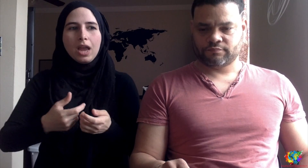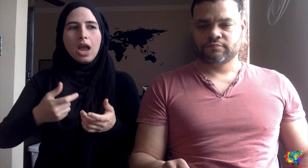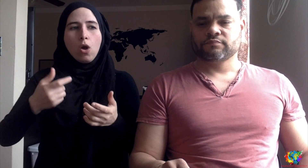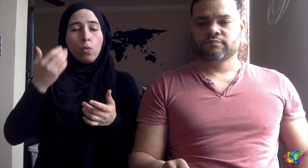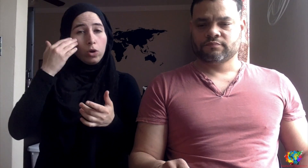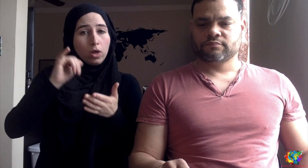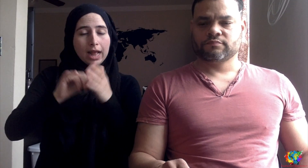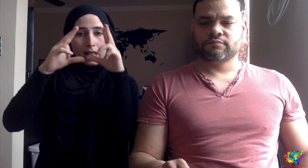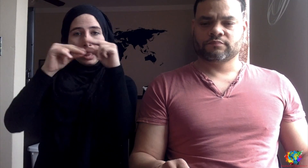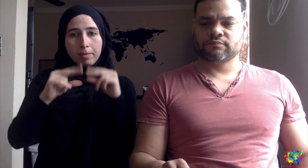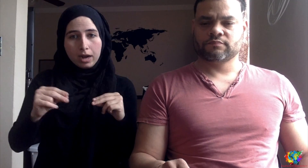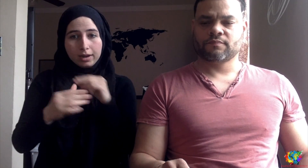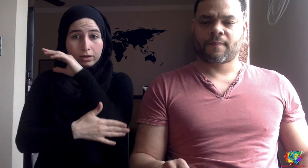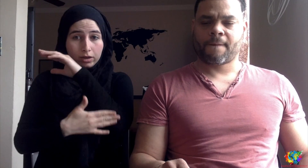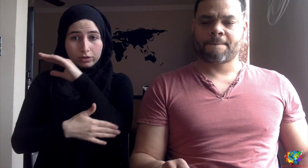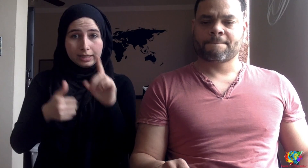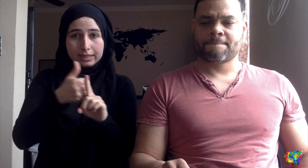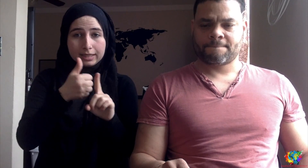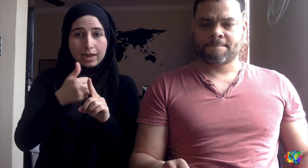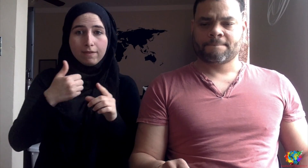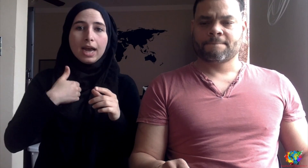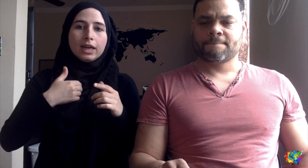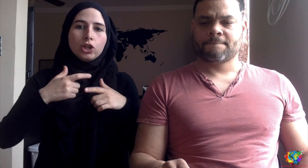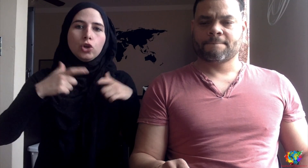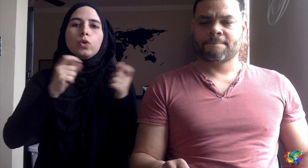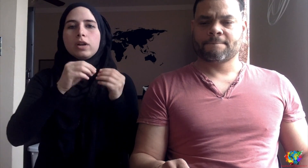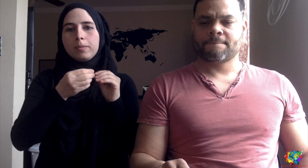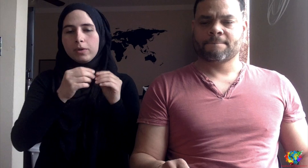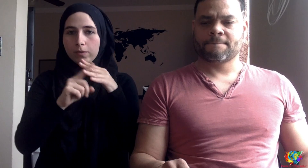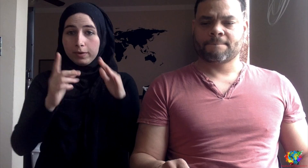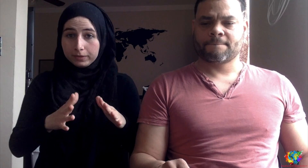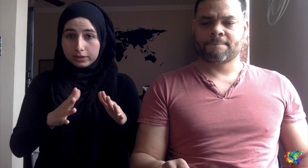Zee: We knew that Lebanon, the country itself already have a huge number of refugees